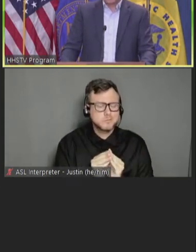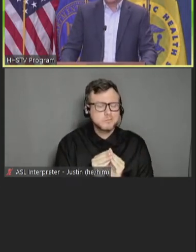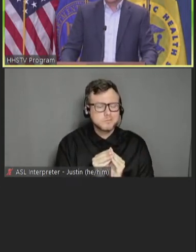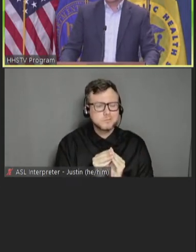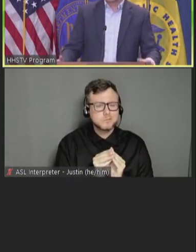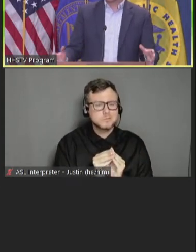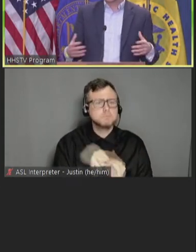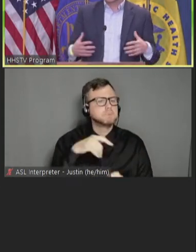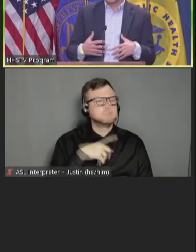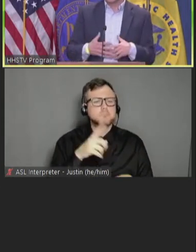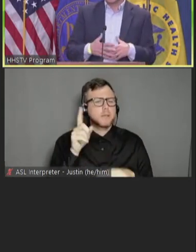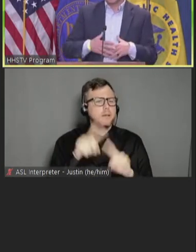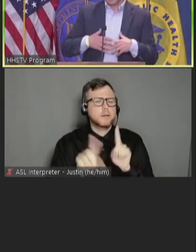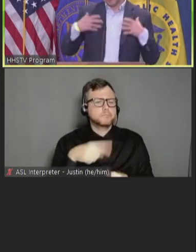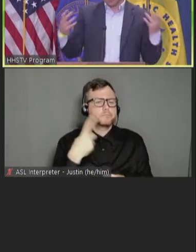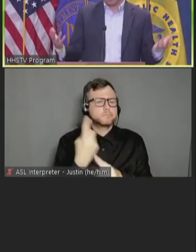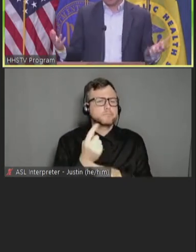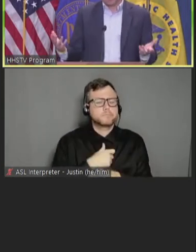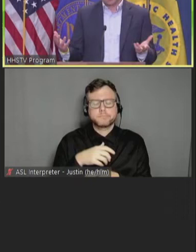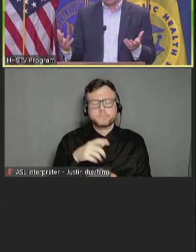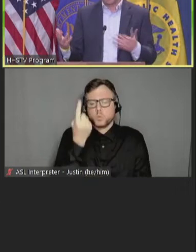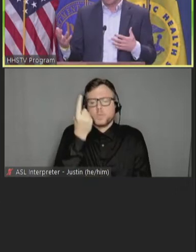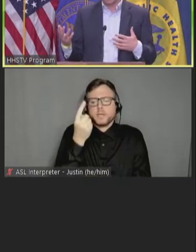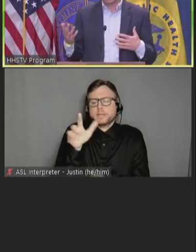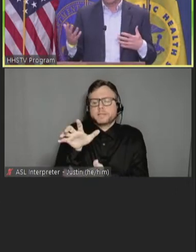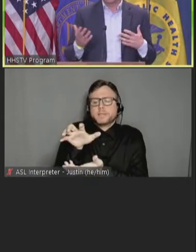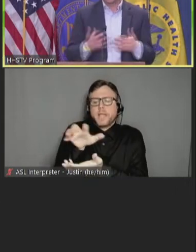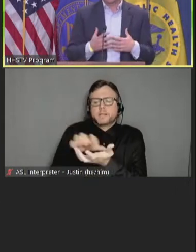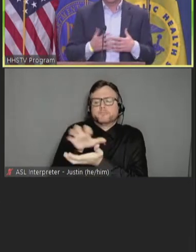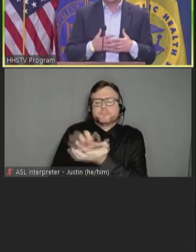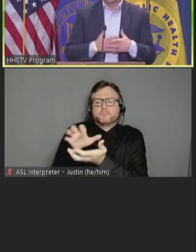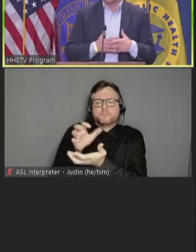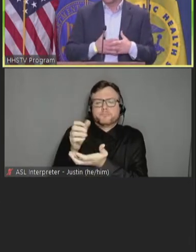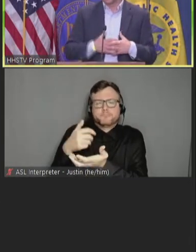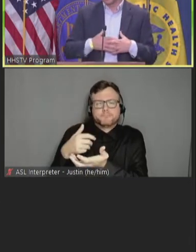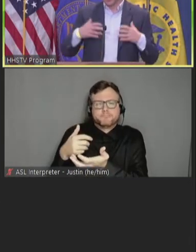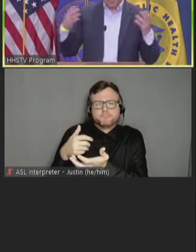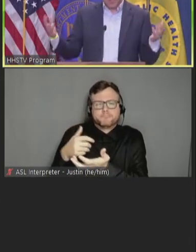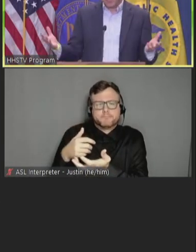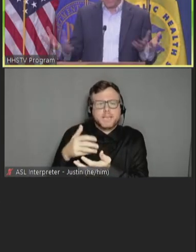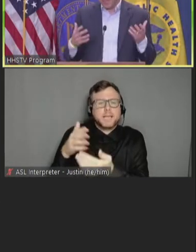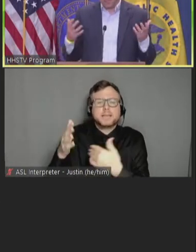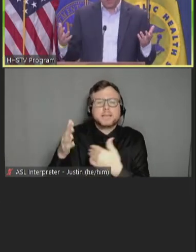You can't just take any adjuvant, you know, even the oldest and most